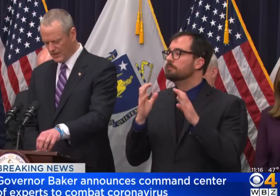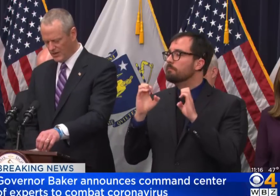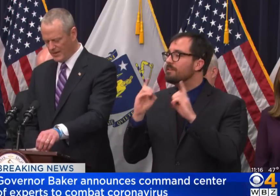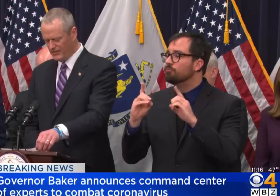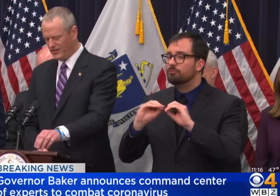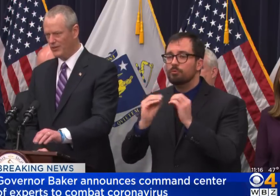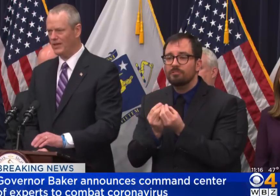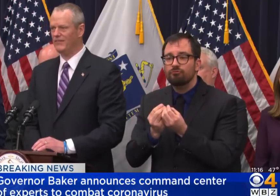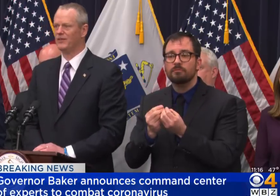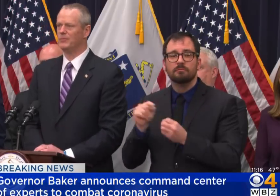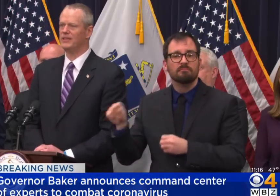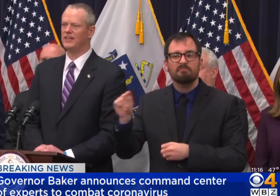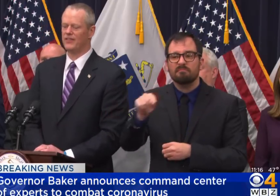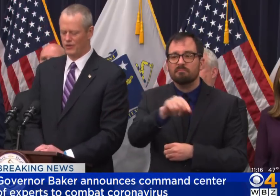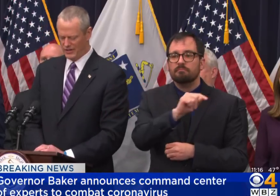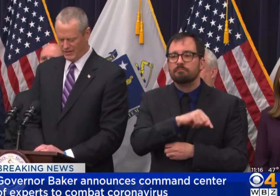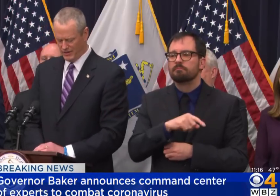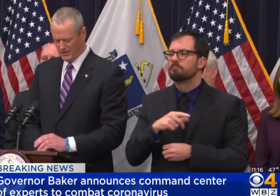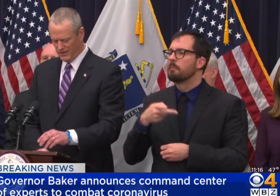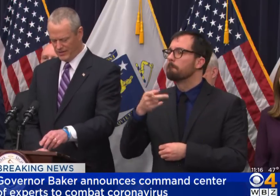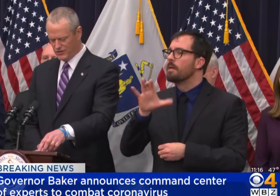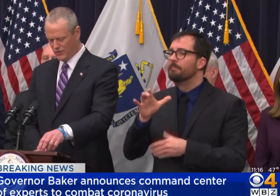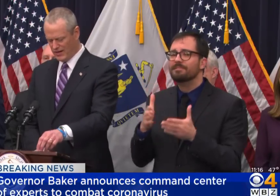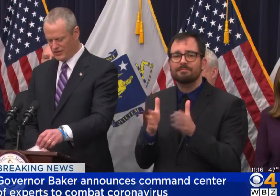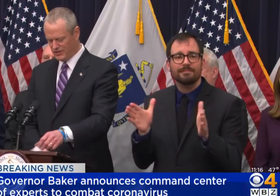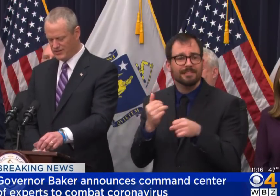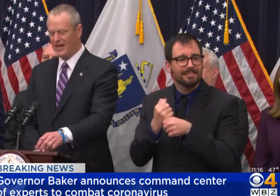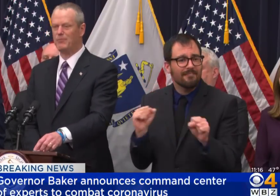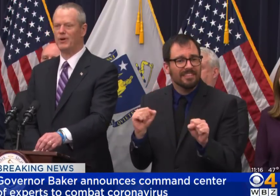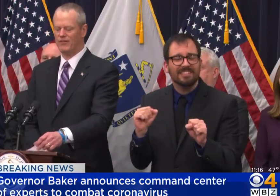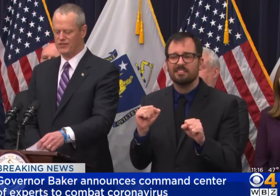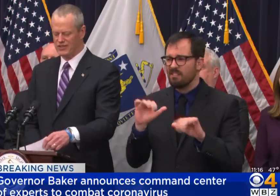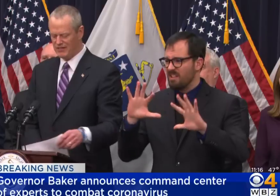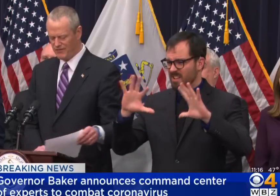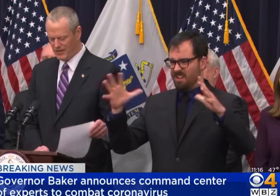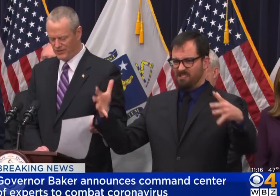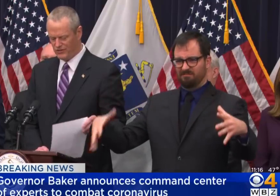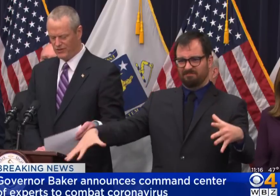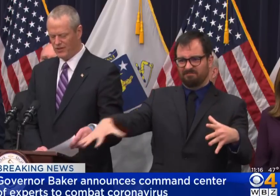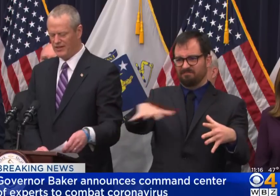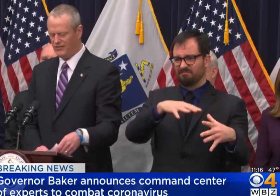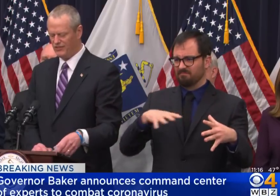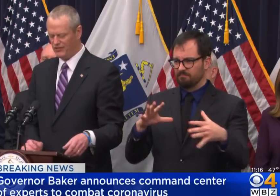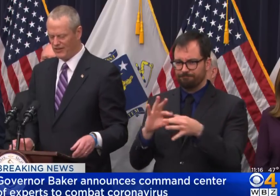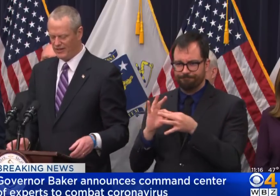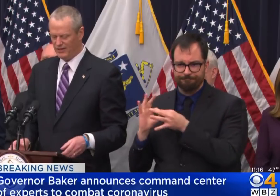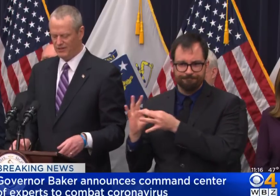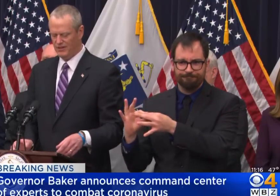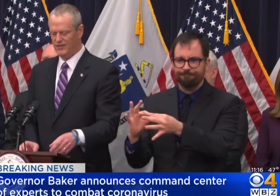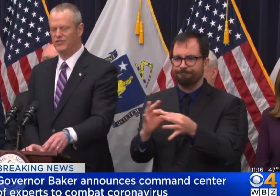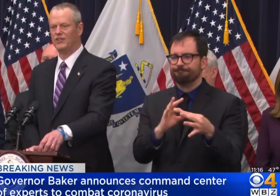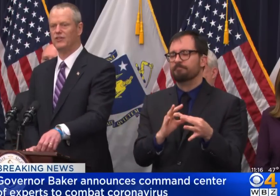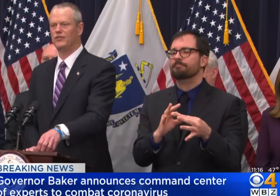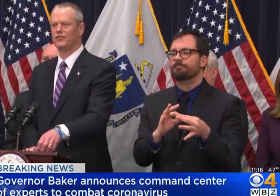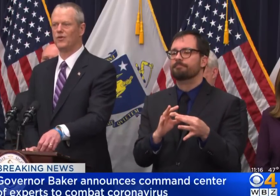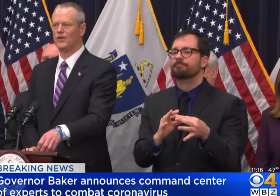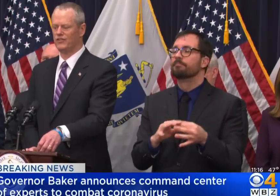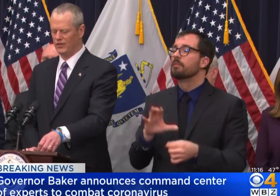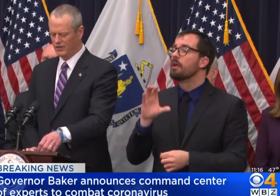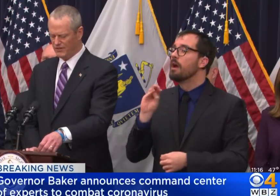TRANSPORTATION, MBTA, MASS PORT, MULTIPLE EDUCATION AGENCIES, AND OUR PUBLIC SAFETY AGENCIES. THE COMMAND CENTER WILL HAVE